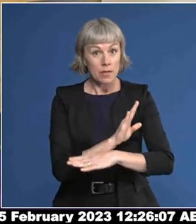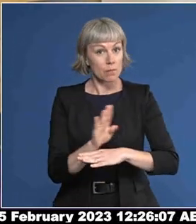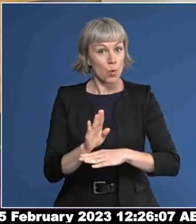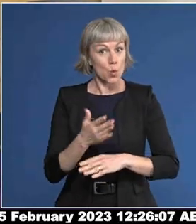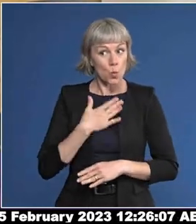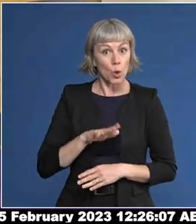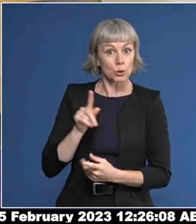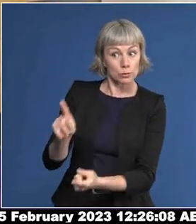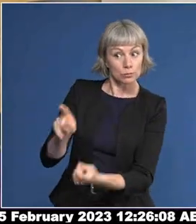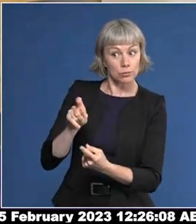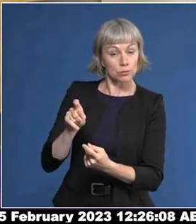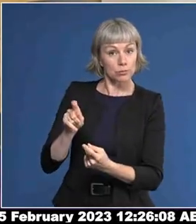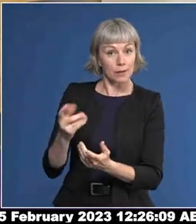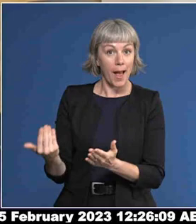I think it's important that we do that.